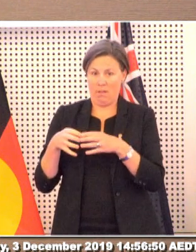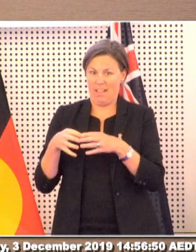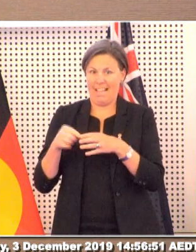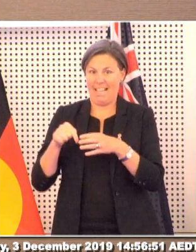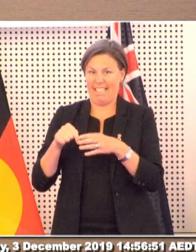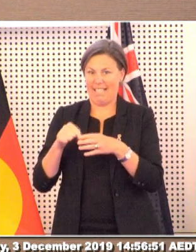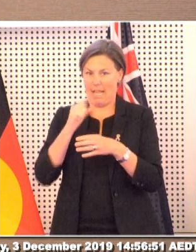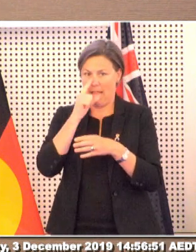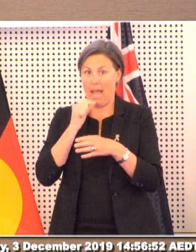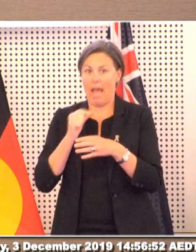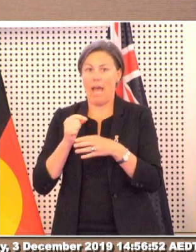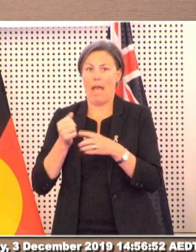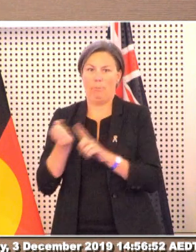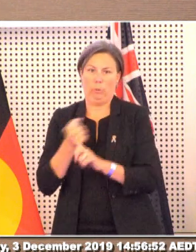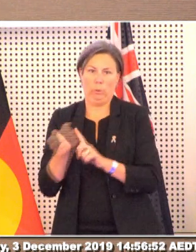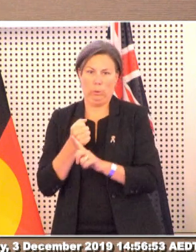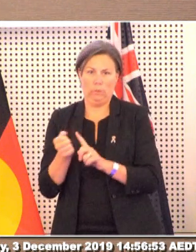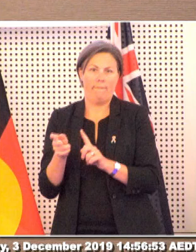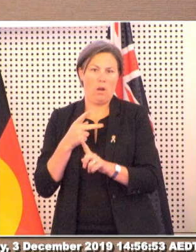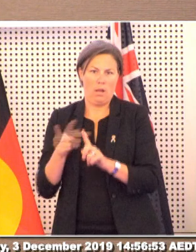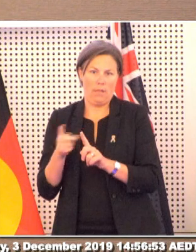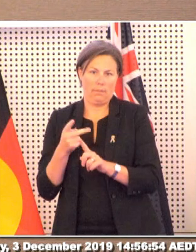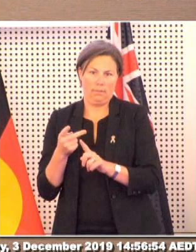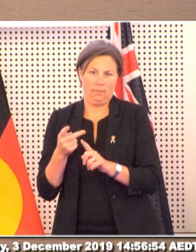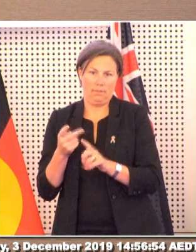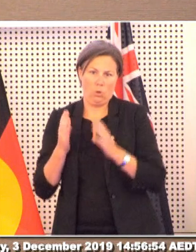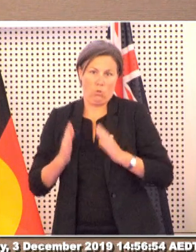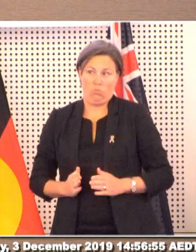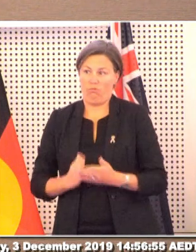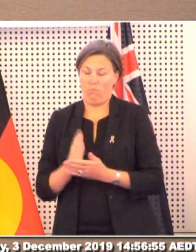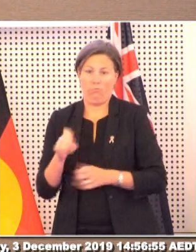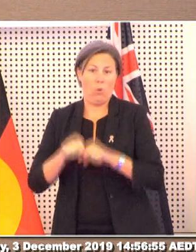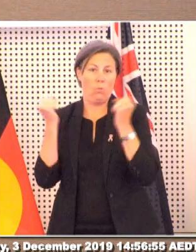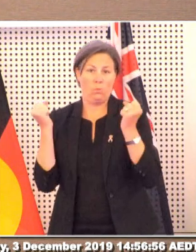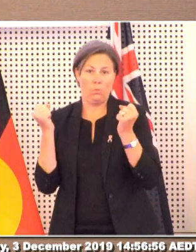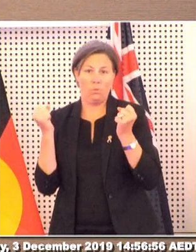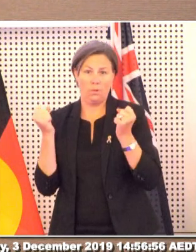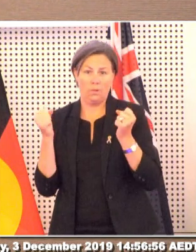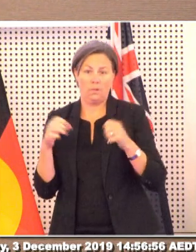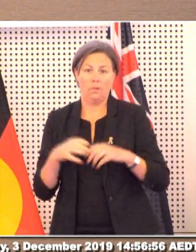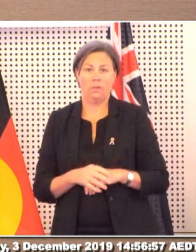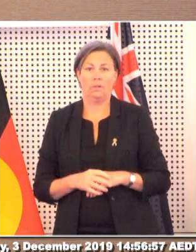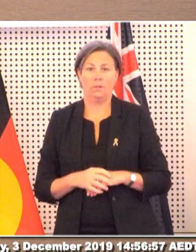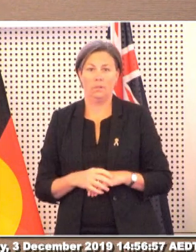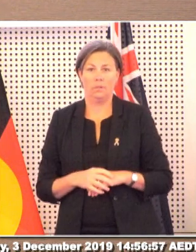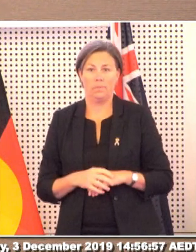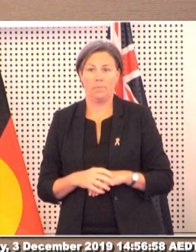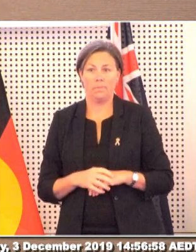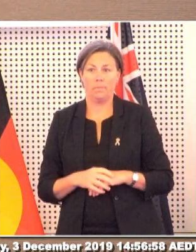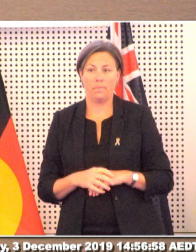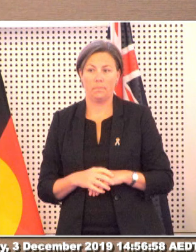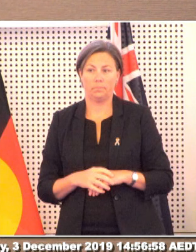And we see the OPCAT, the Optional Protocol on the Convention against Torture,